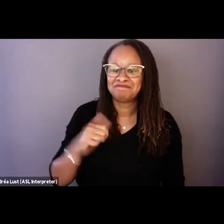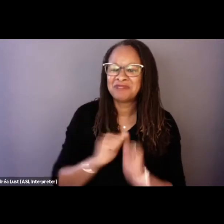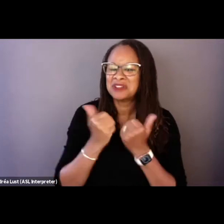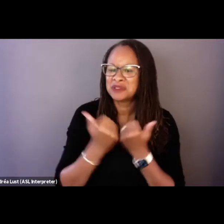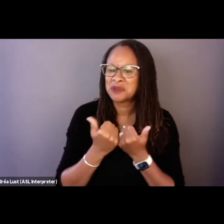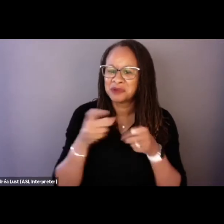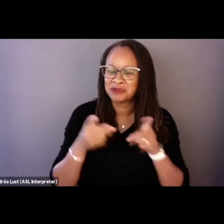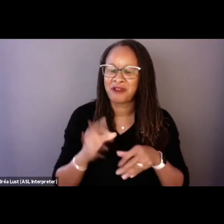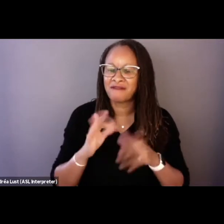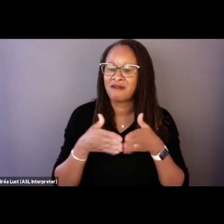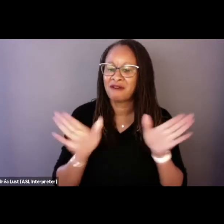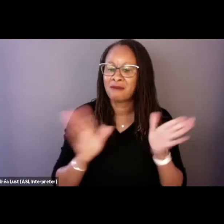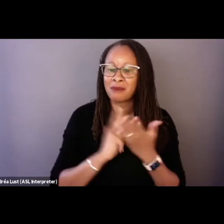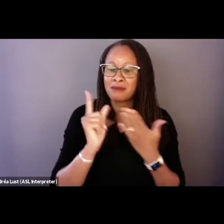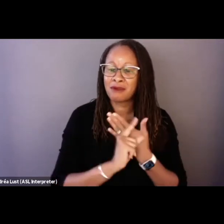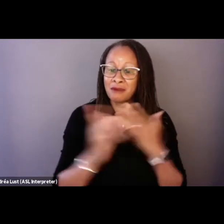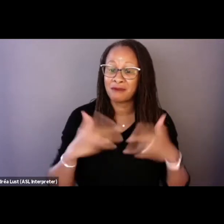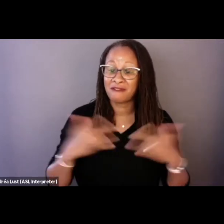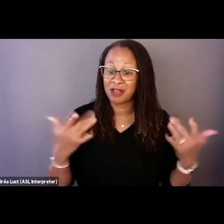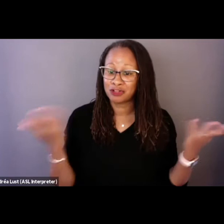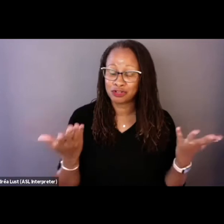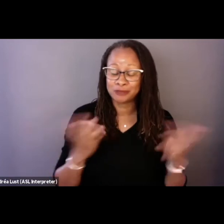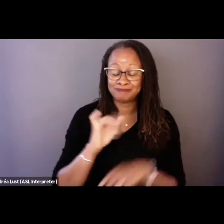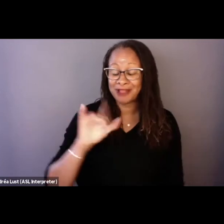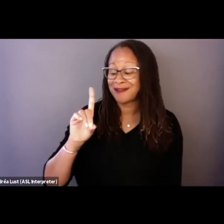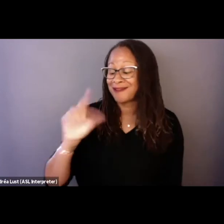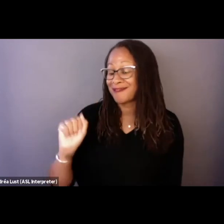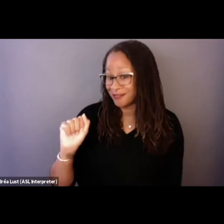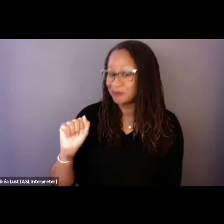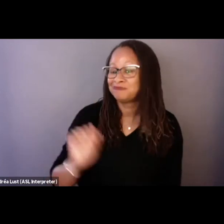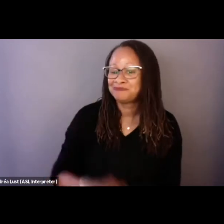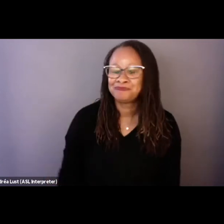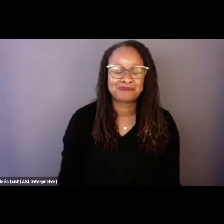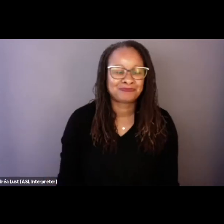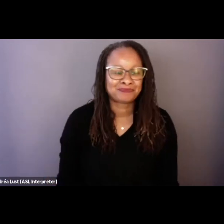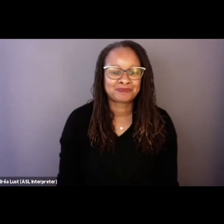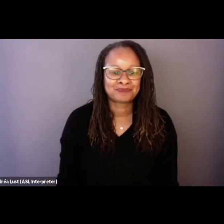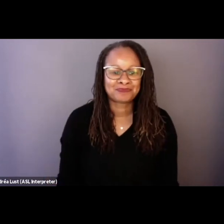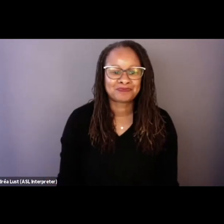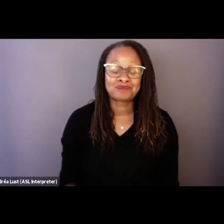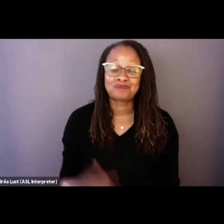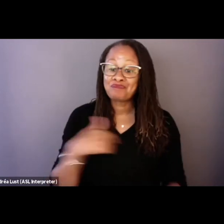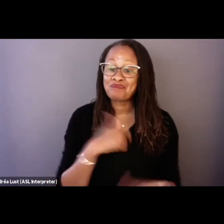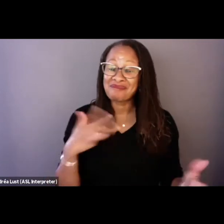of public programs and events here at the International Documentary Association. We are thrilled to have you join us